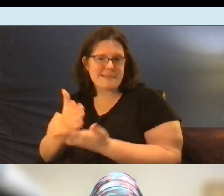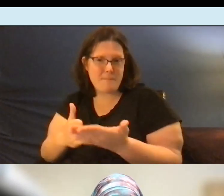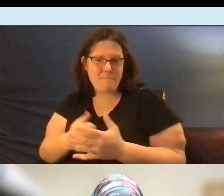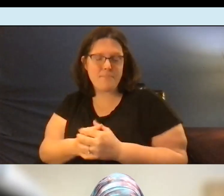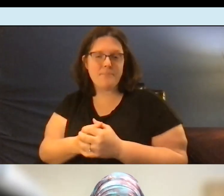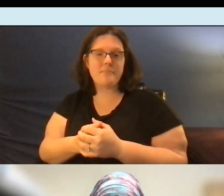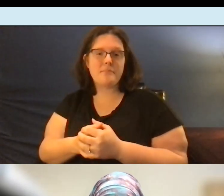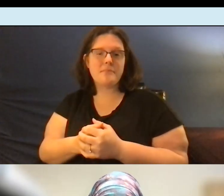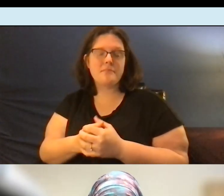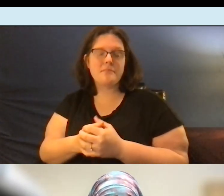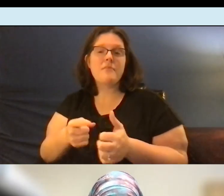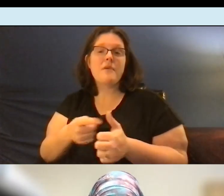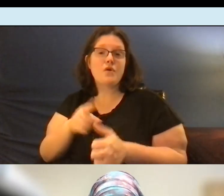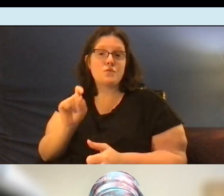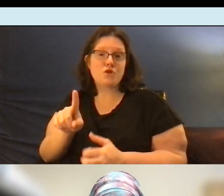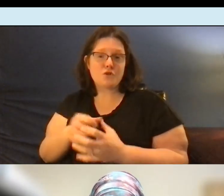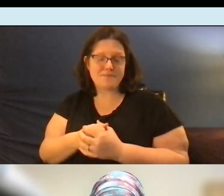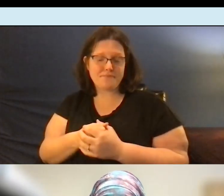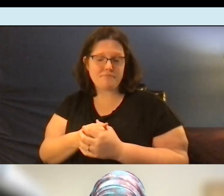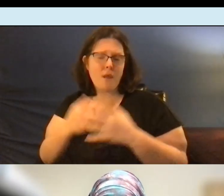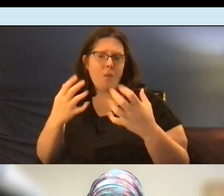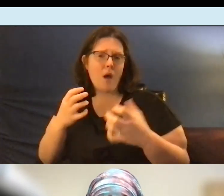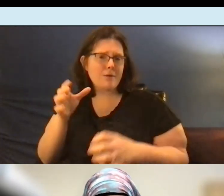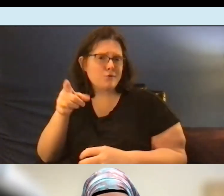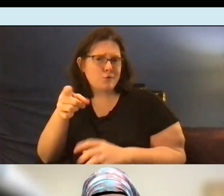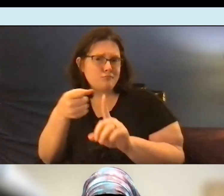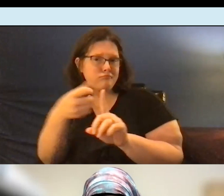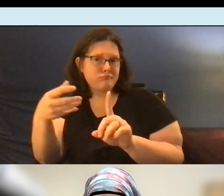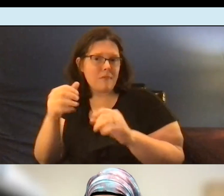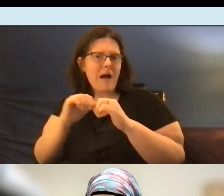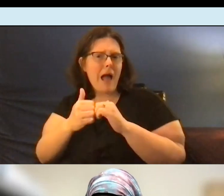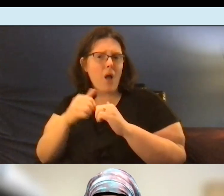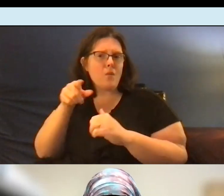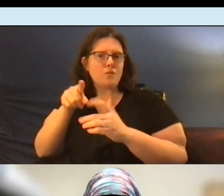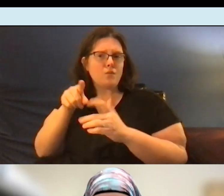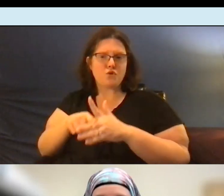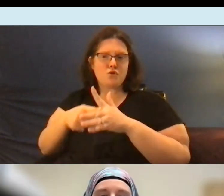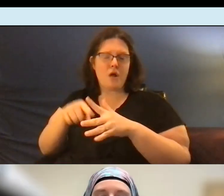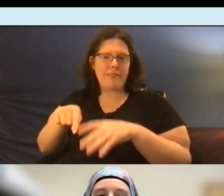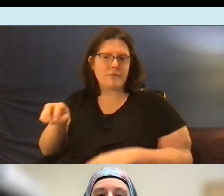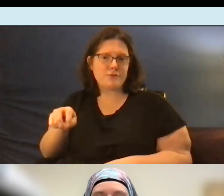"I would love to hear a little on how you started the journey of self-publishing your poetry."